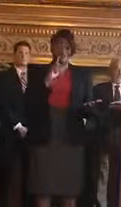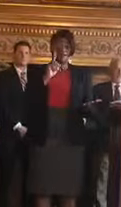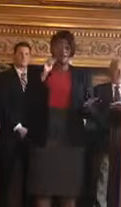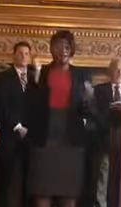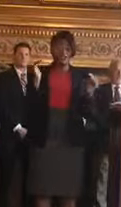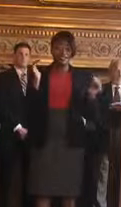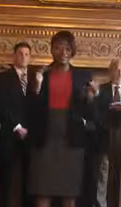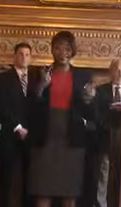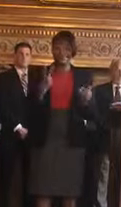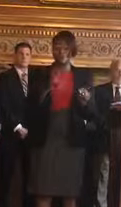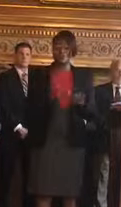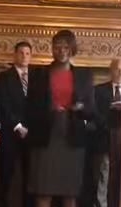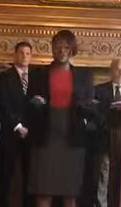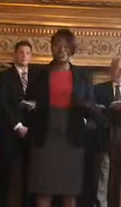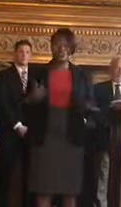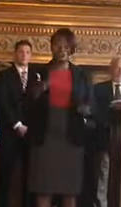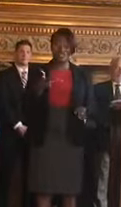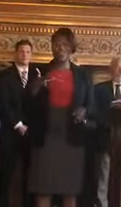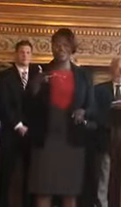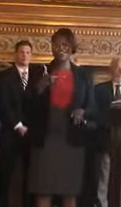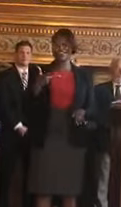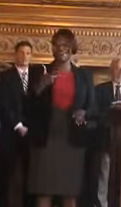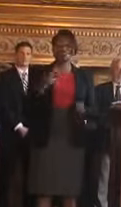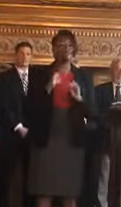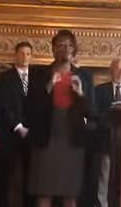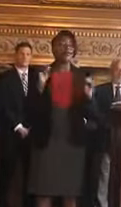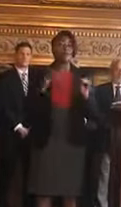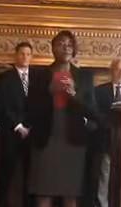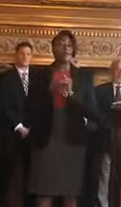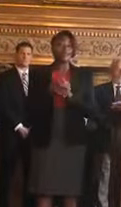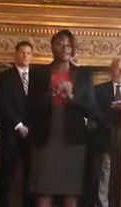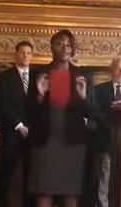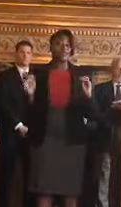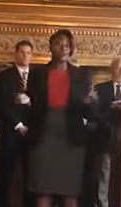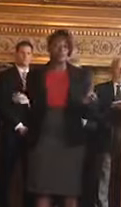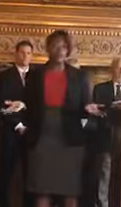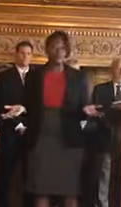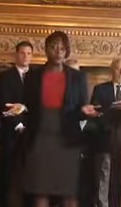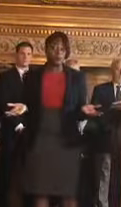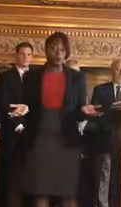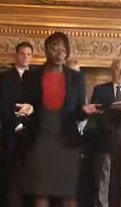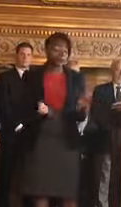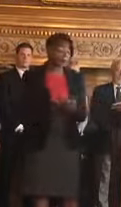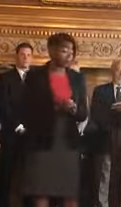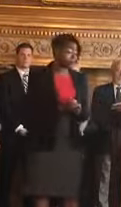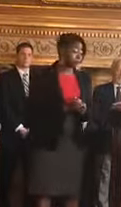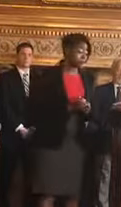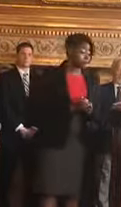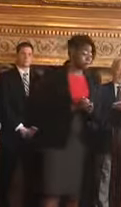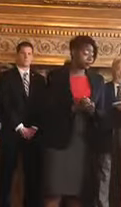As a deaf adult, and my two deaf daughters, in that situation we lost internet access,